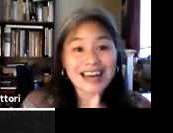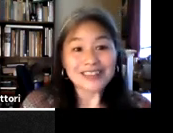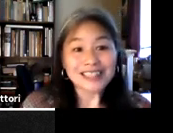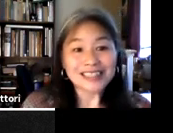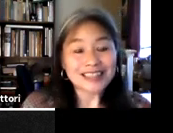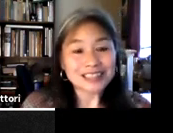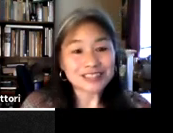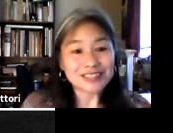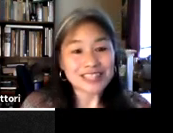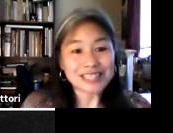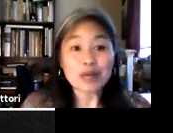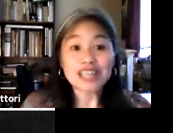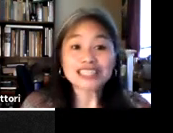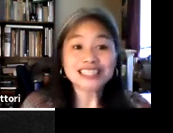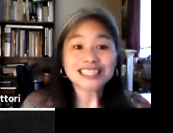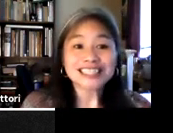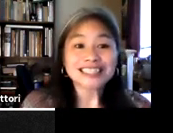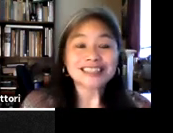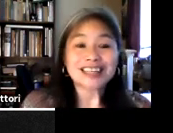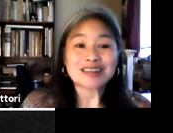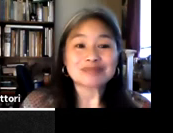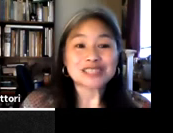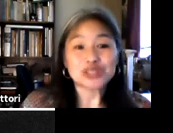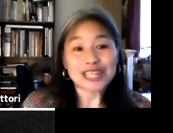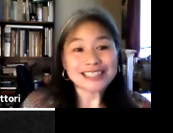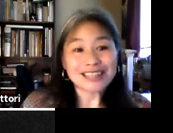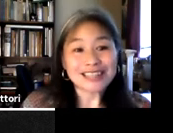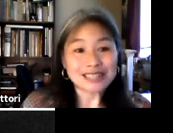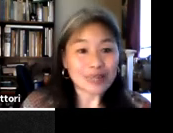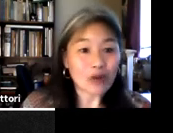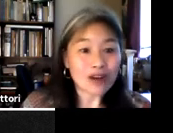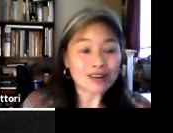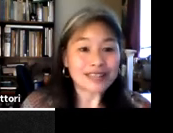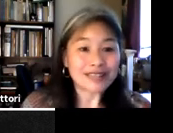The FBI actually came and seized that whole contraption, because